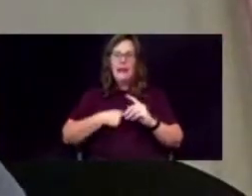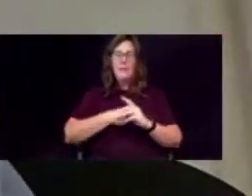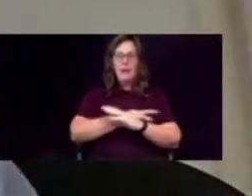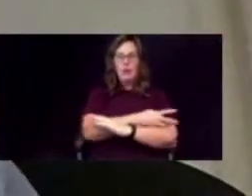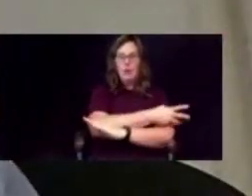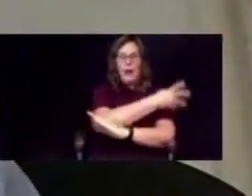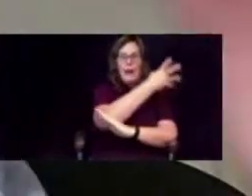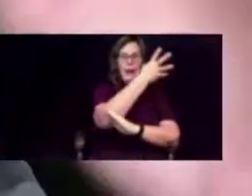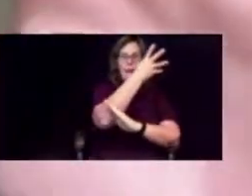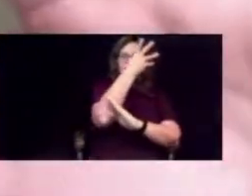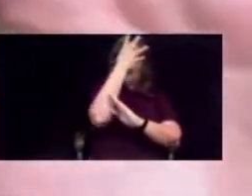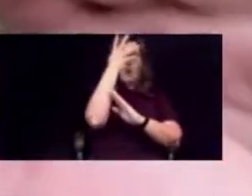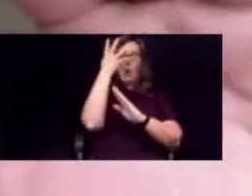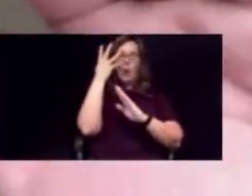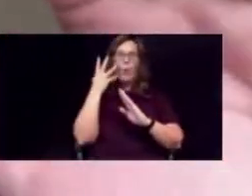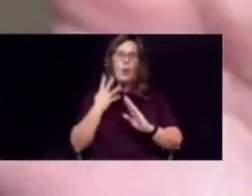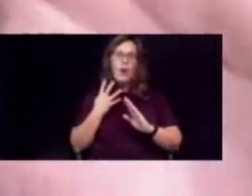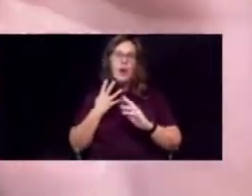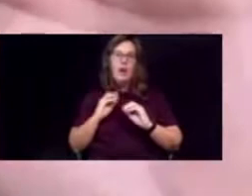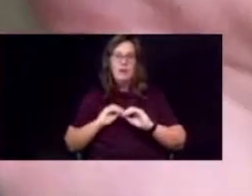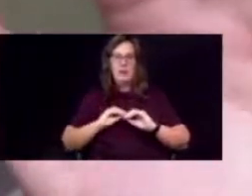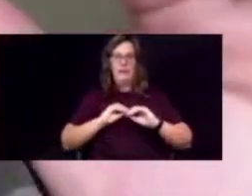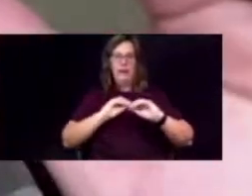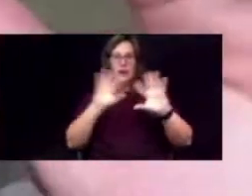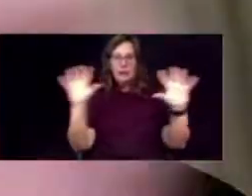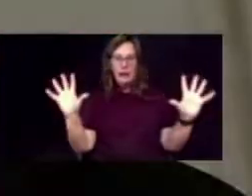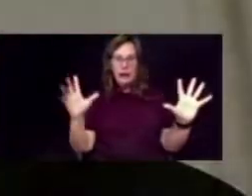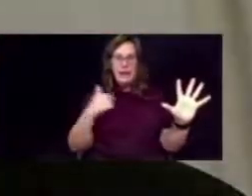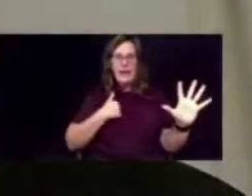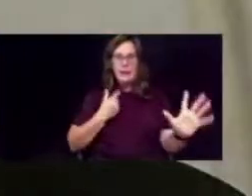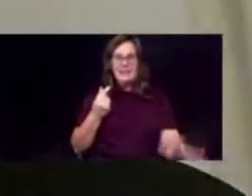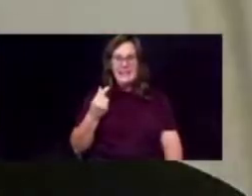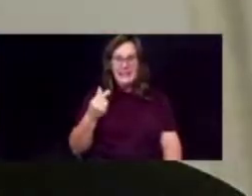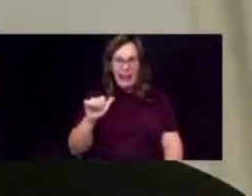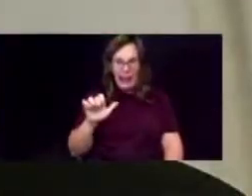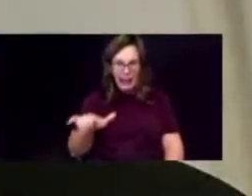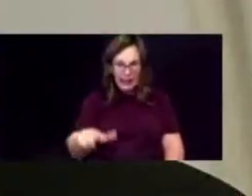face like it was very apparent that i was very gay in this newspaper article and i remember going to